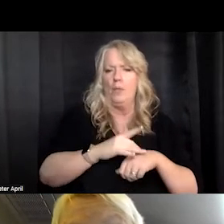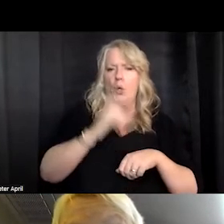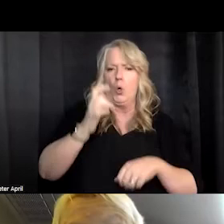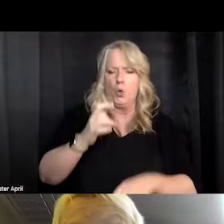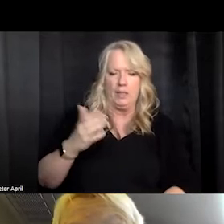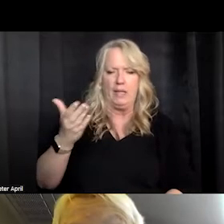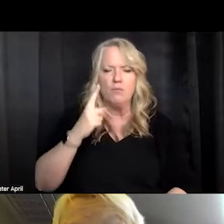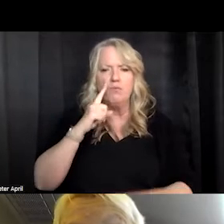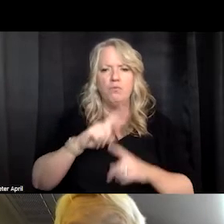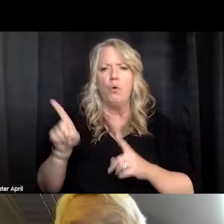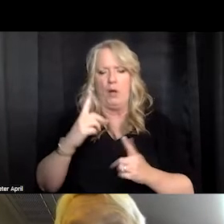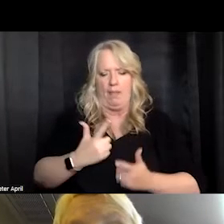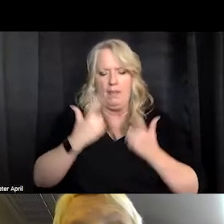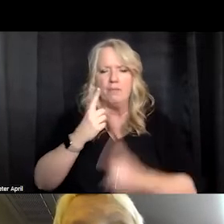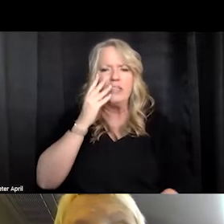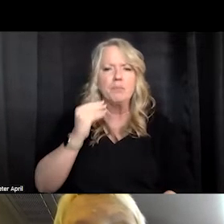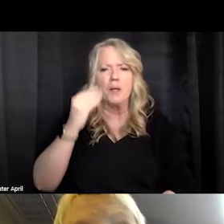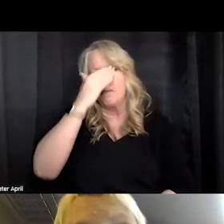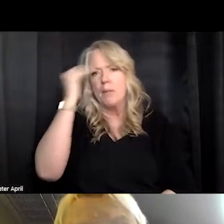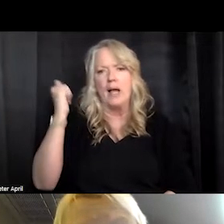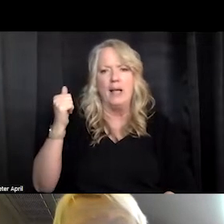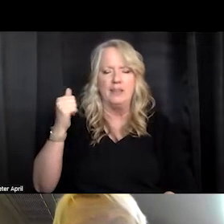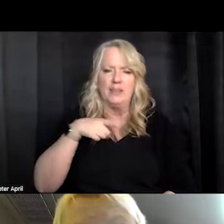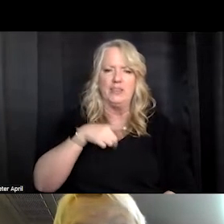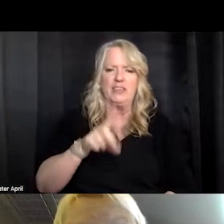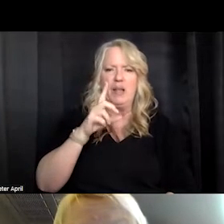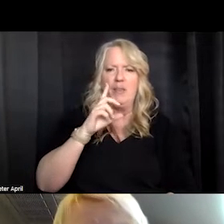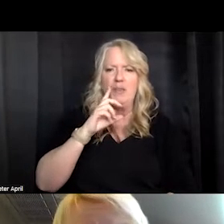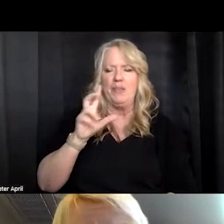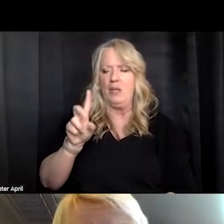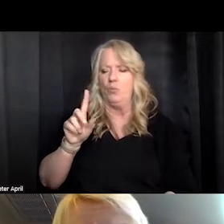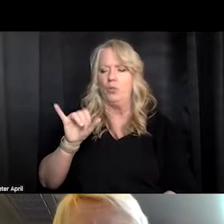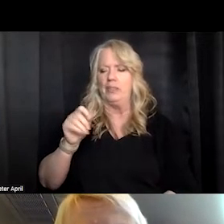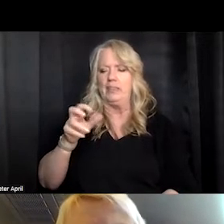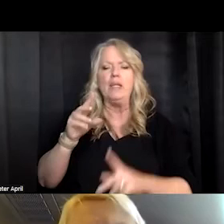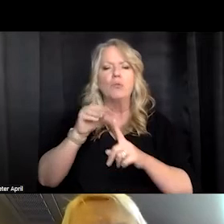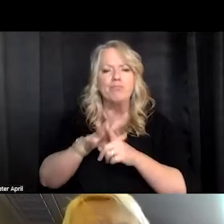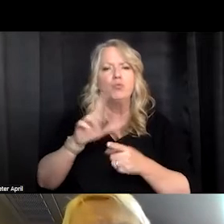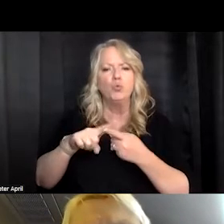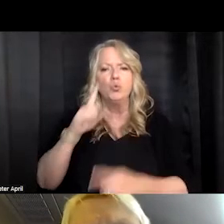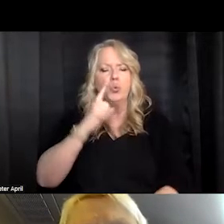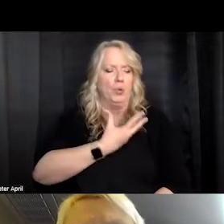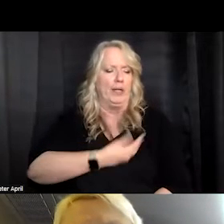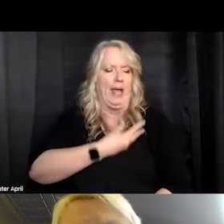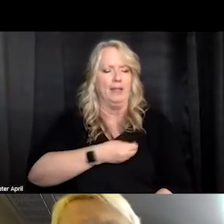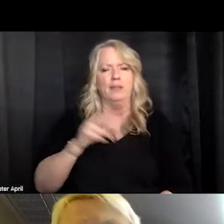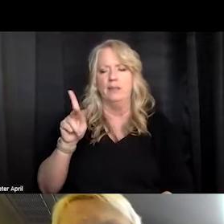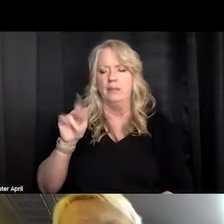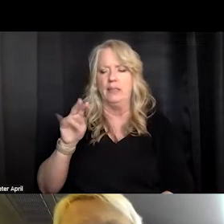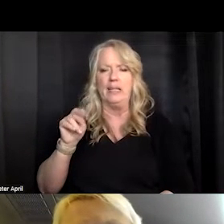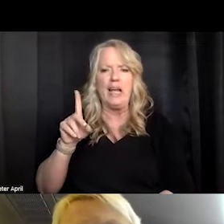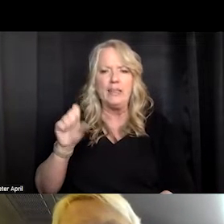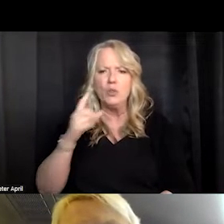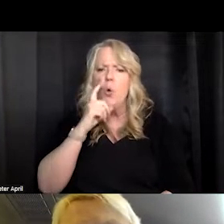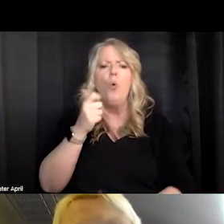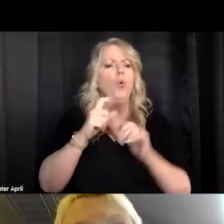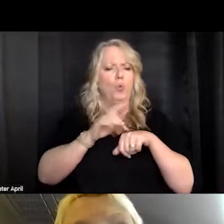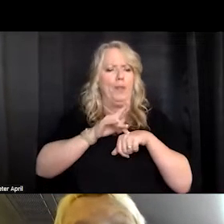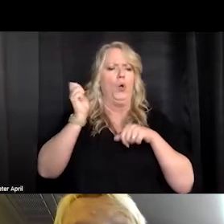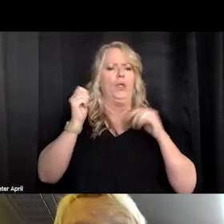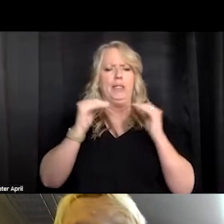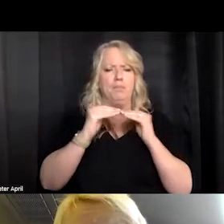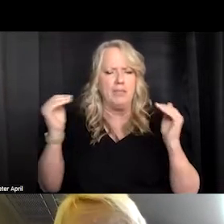READING FROM POWER POINT SLIDE)